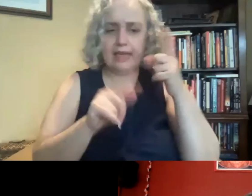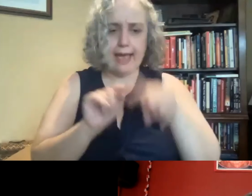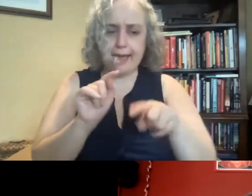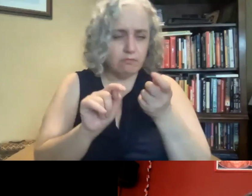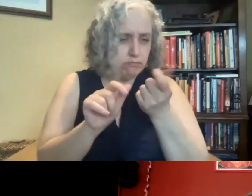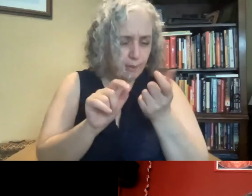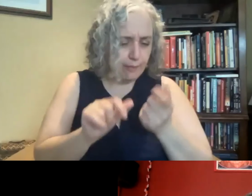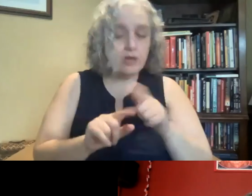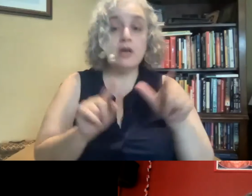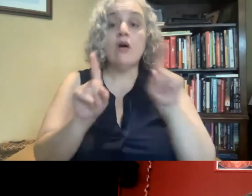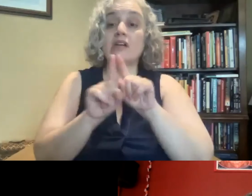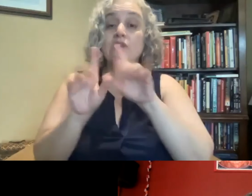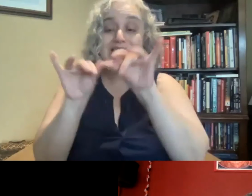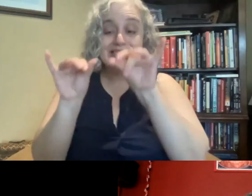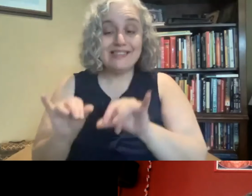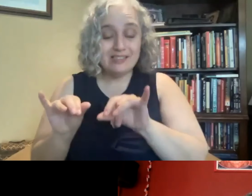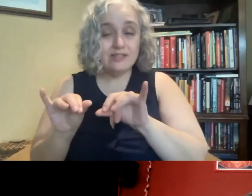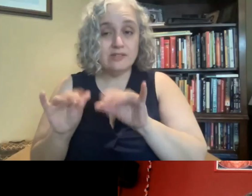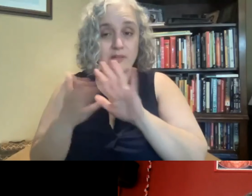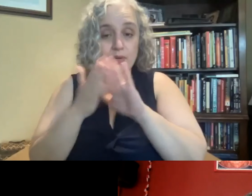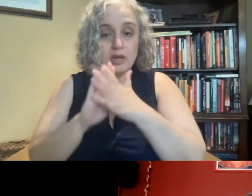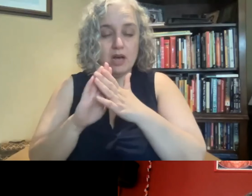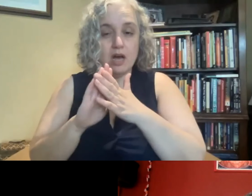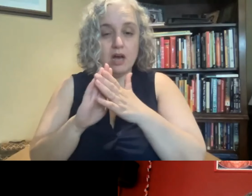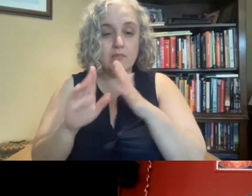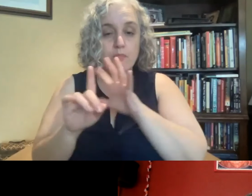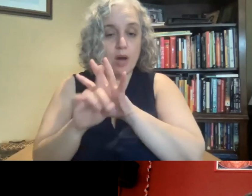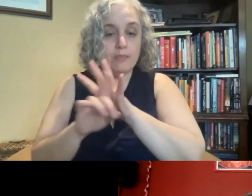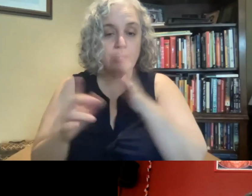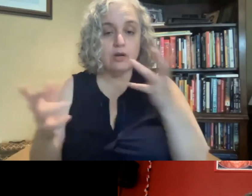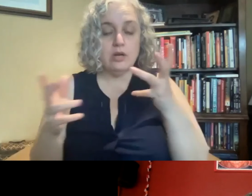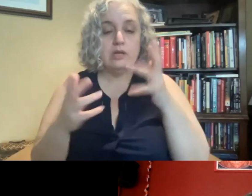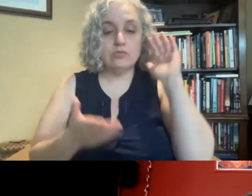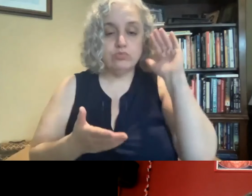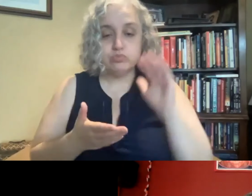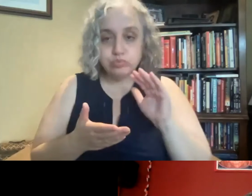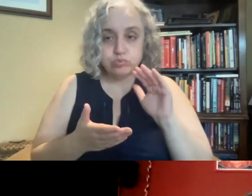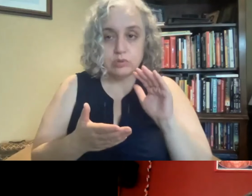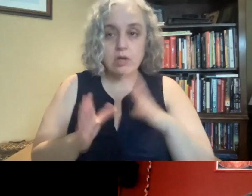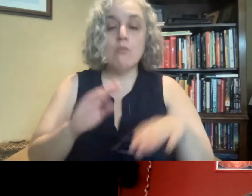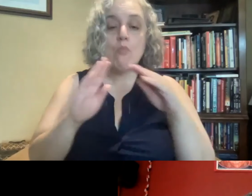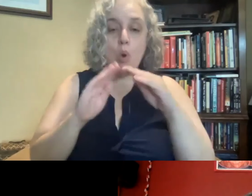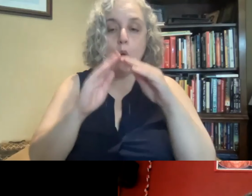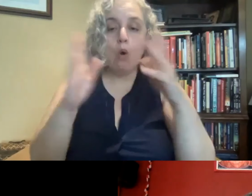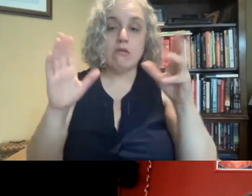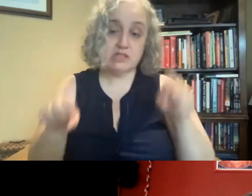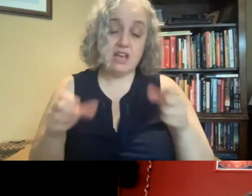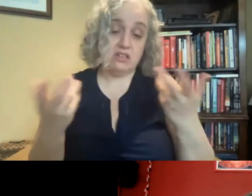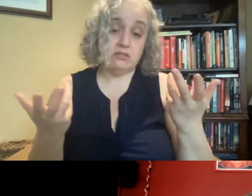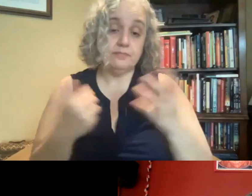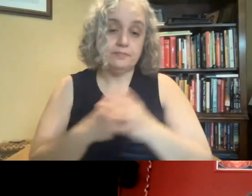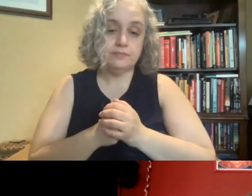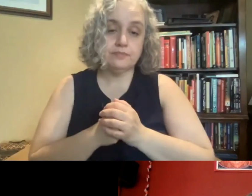popular are reducing more and more. It's that clustering,